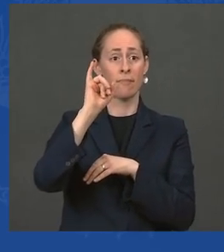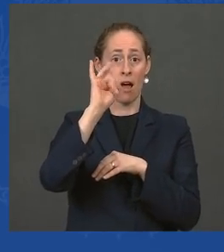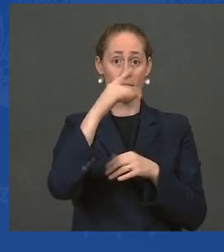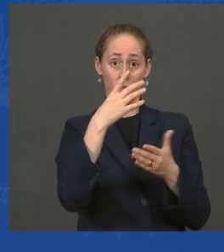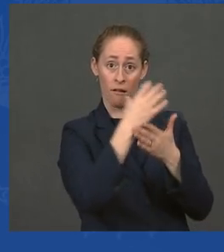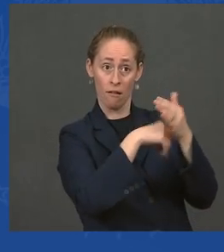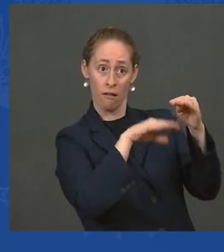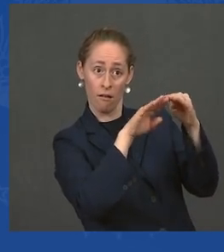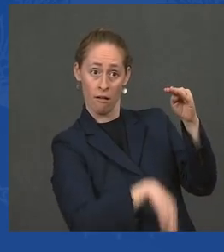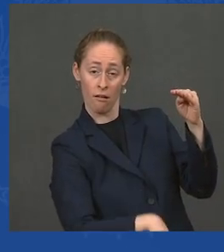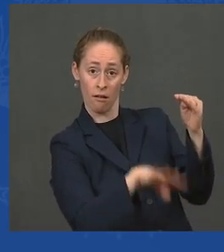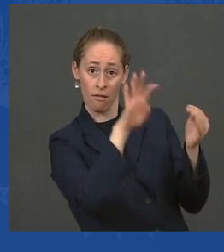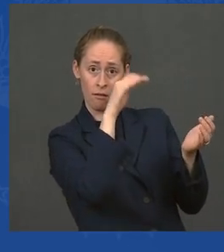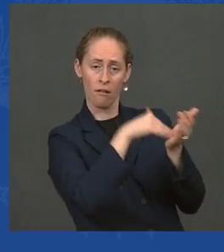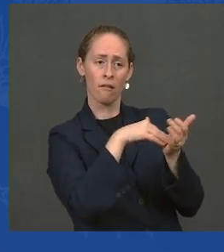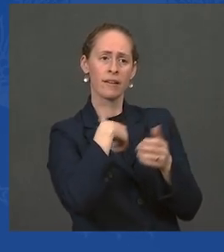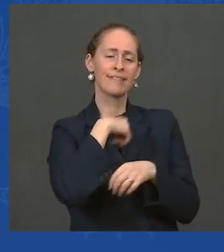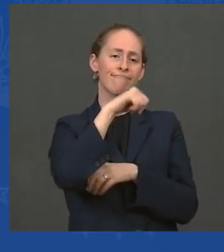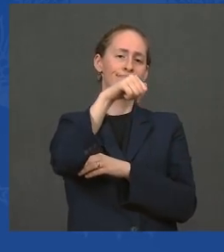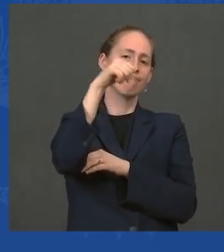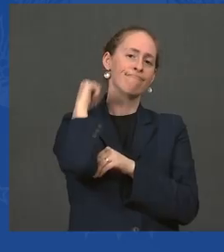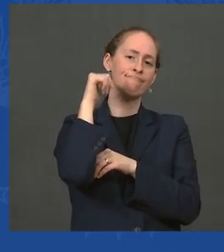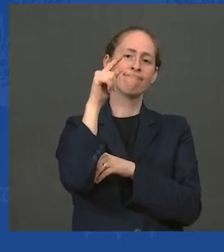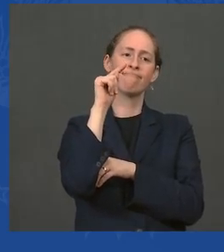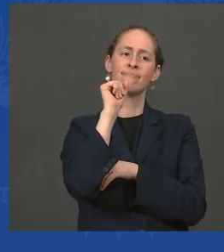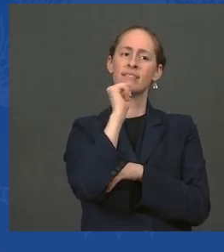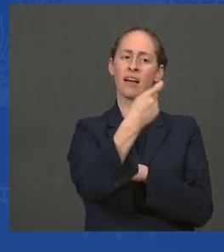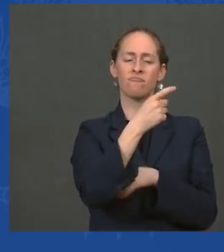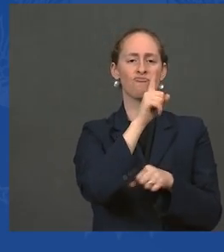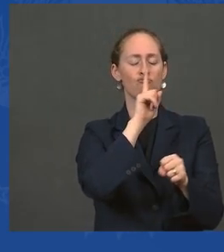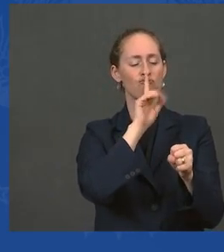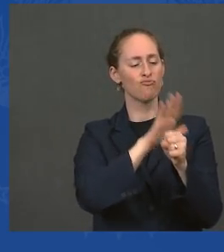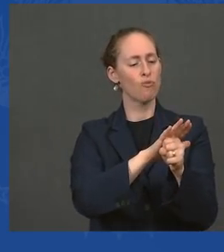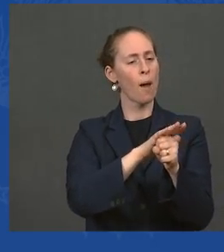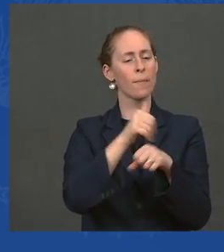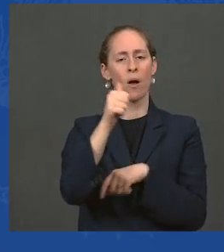Not one single penny, when you pay -- if you make more than -- less than $400,000.